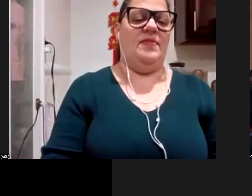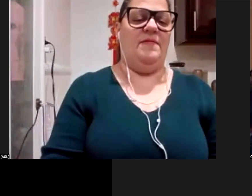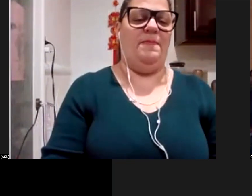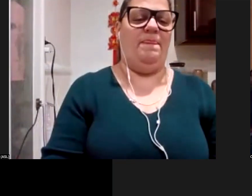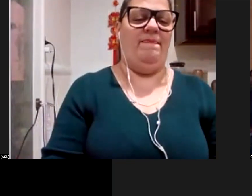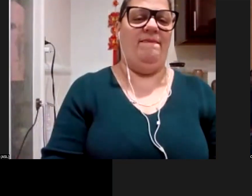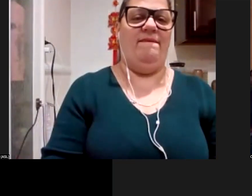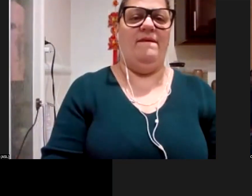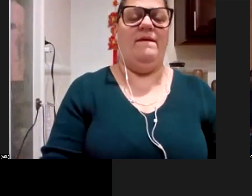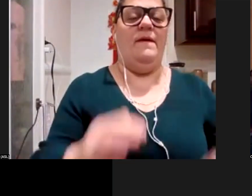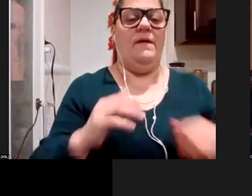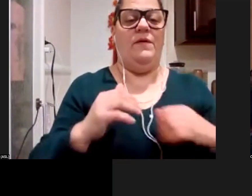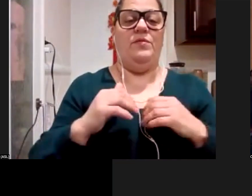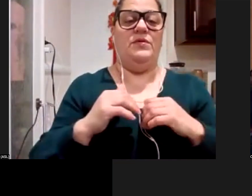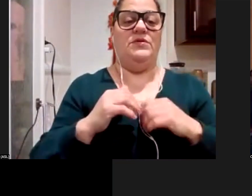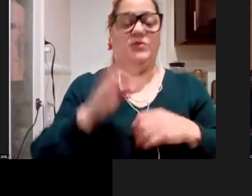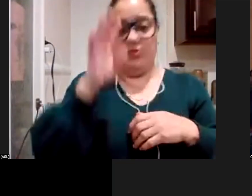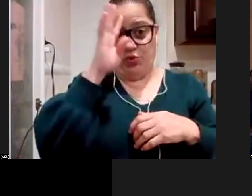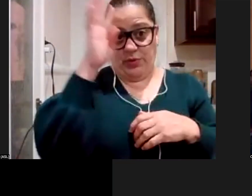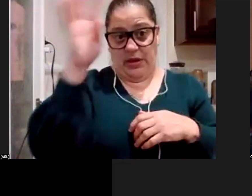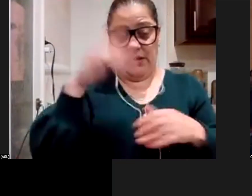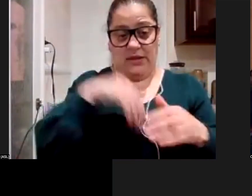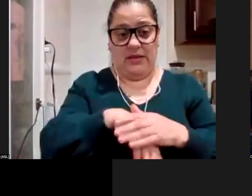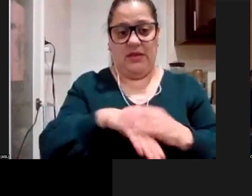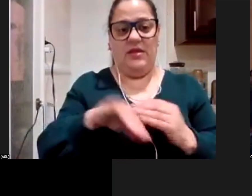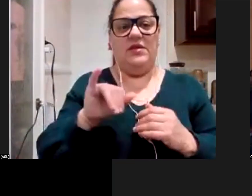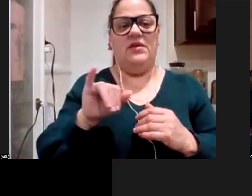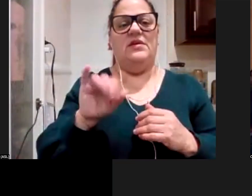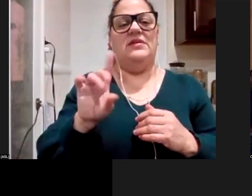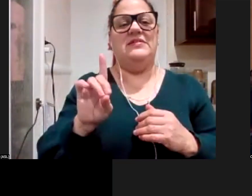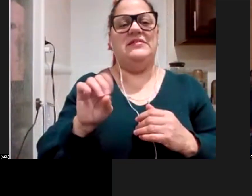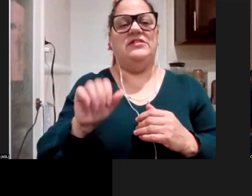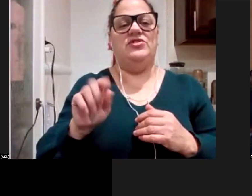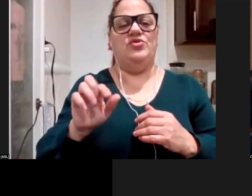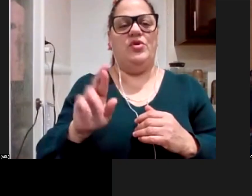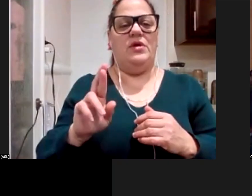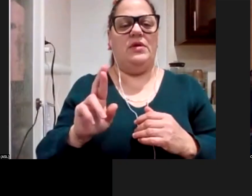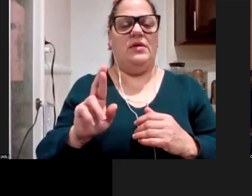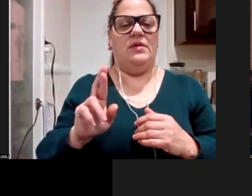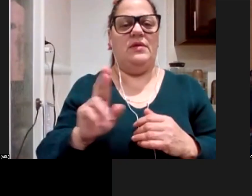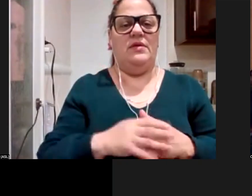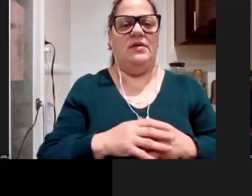where it was built and that's where it remains. And excuse me. Where is that? I missed that. Well,